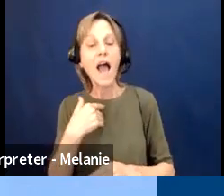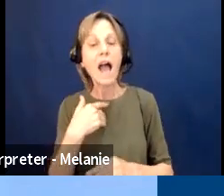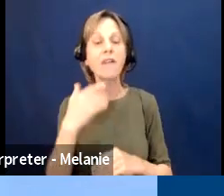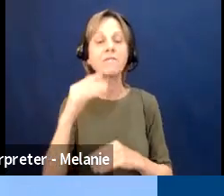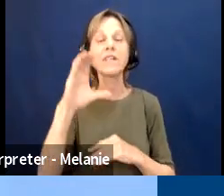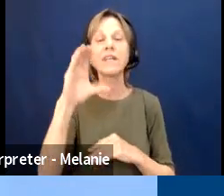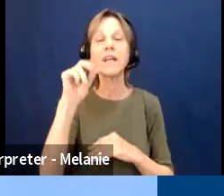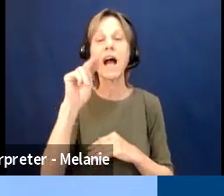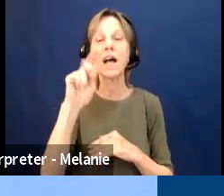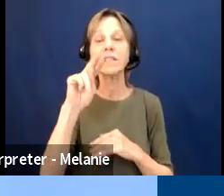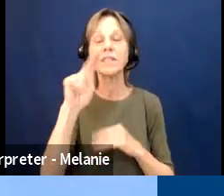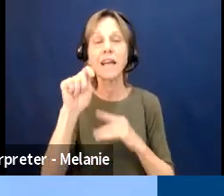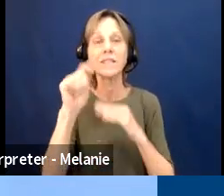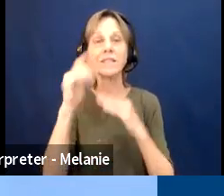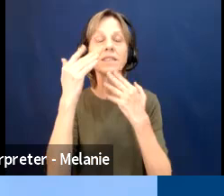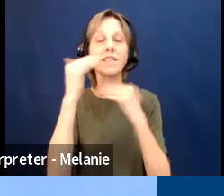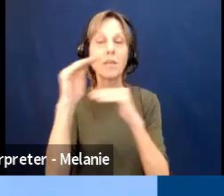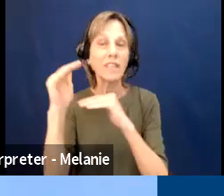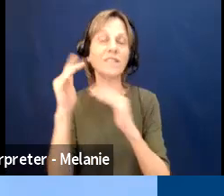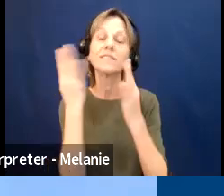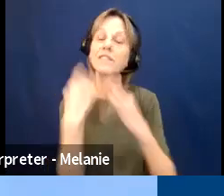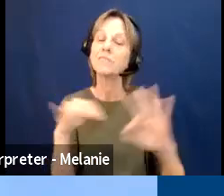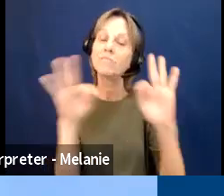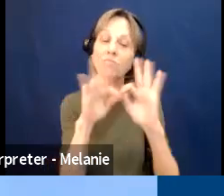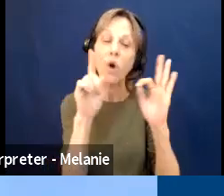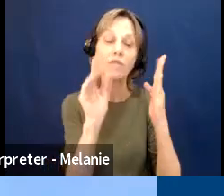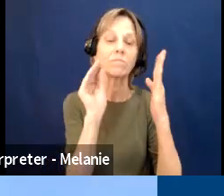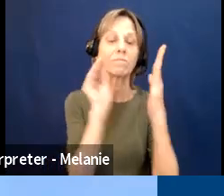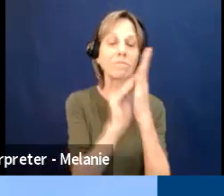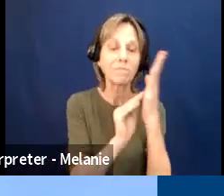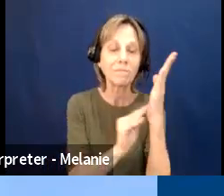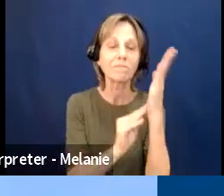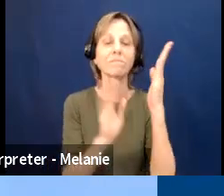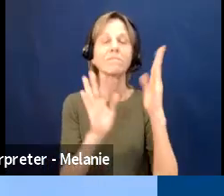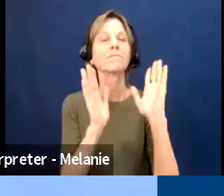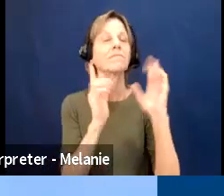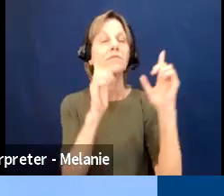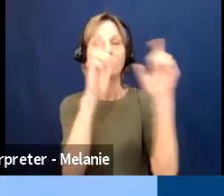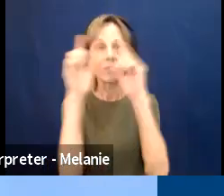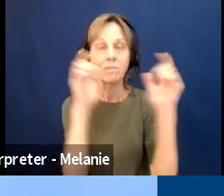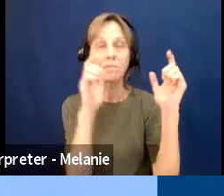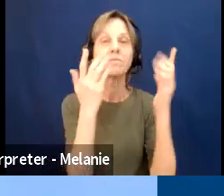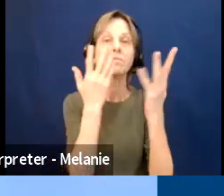artwork jewelry again having videos photos and documentation of your belongings ahead of time